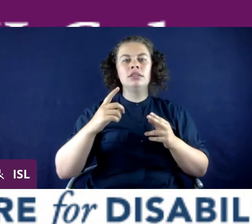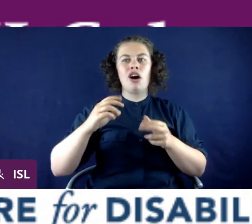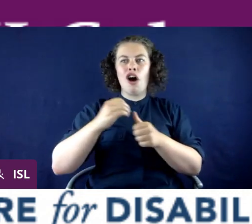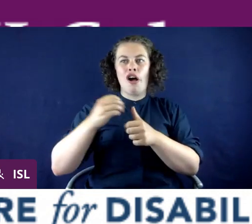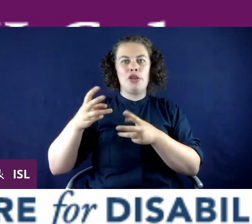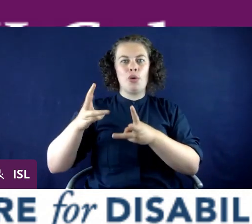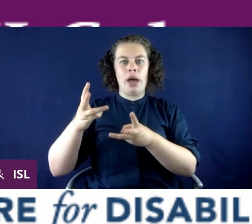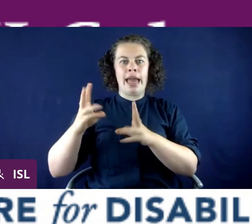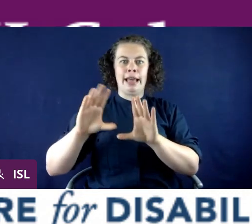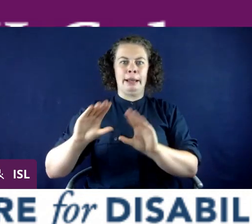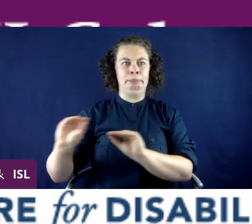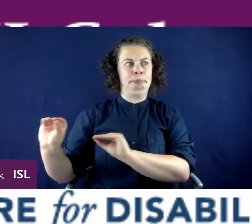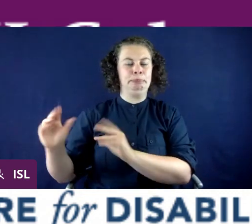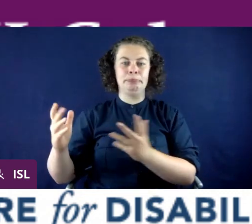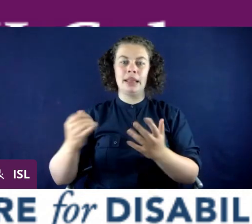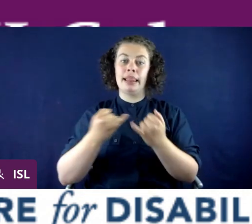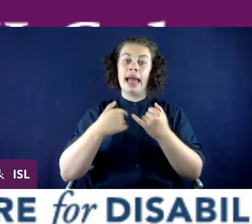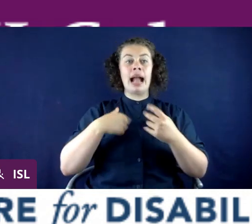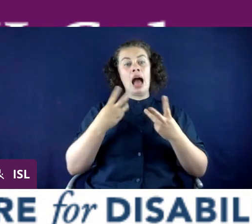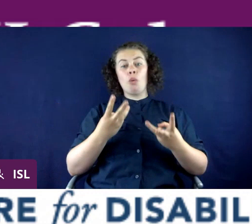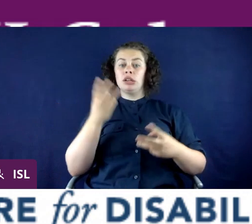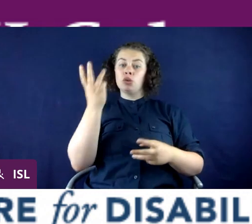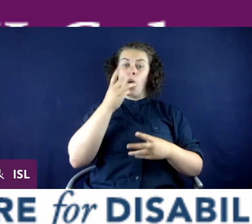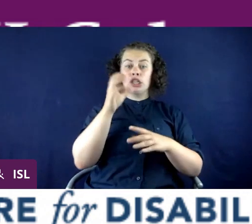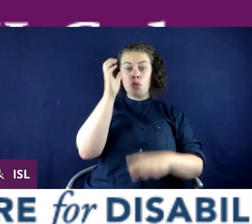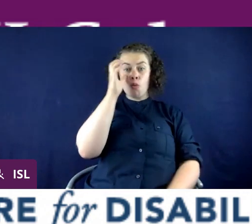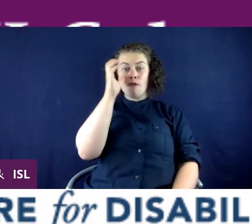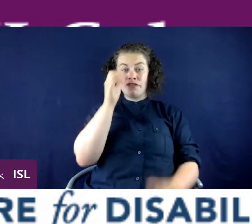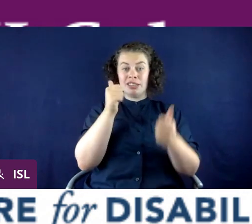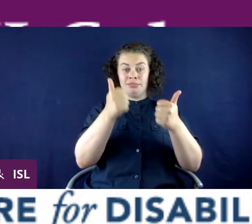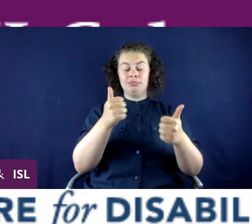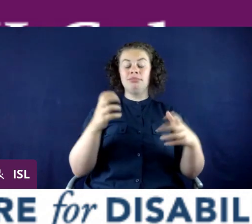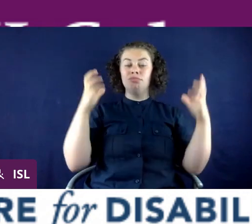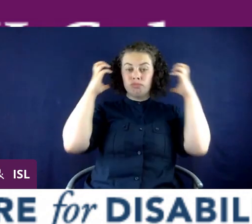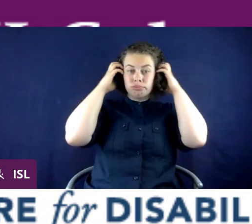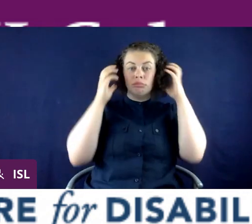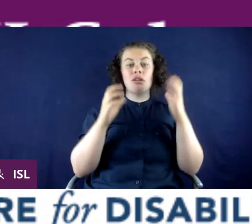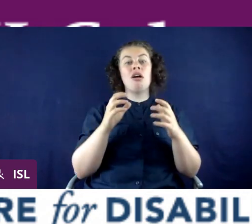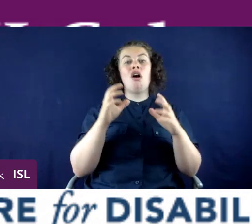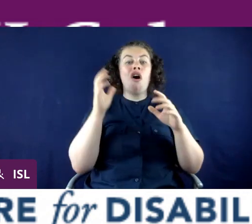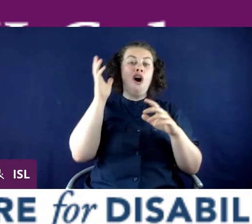somebody cannot fill the silence is for you when watching a movie.